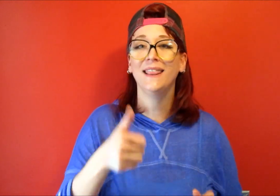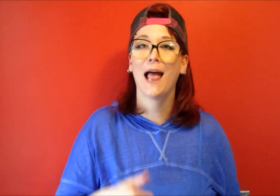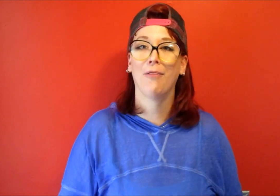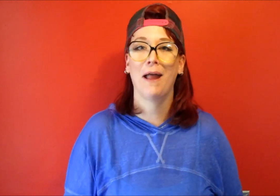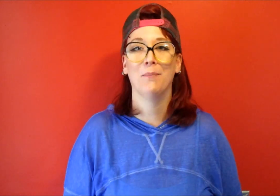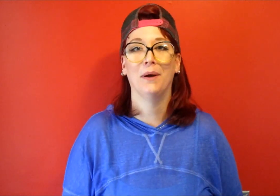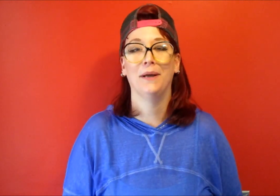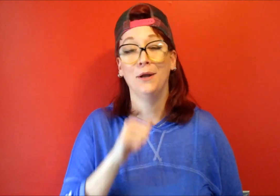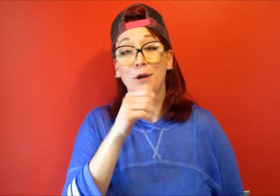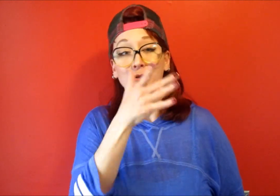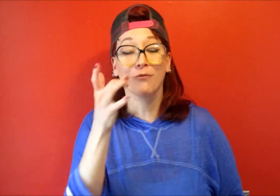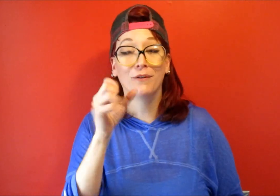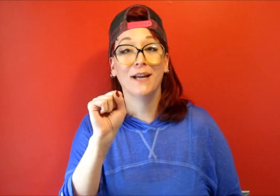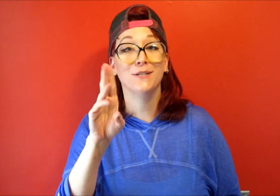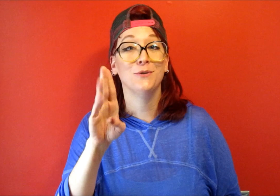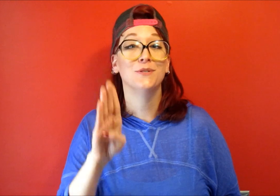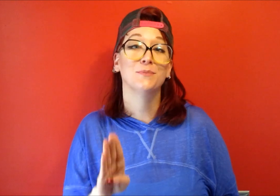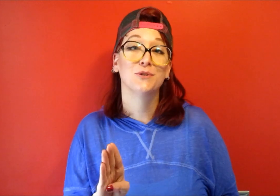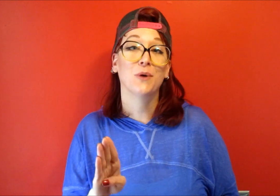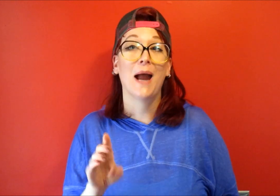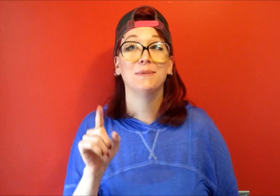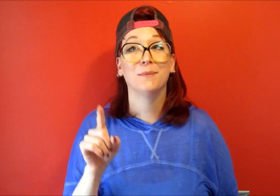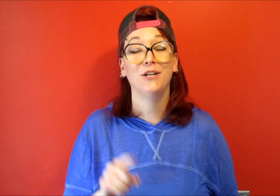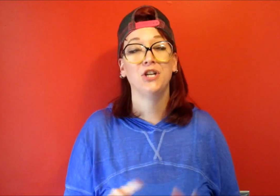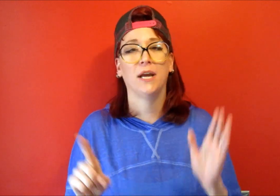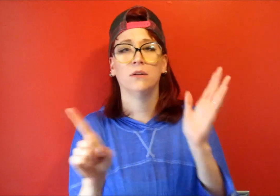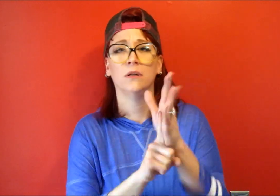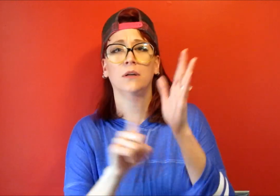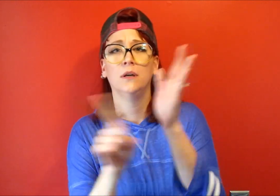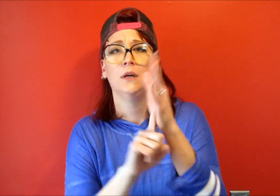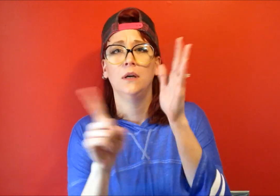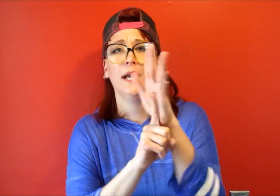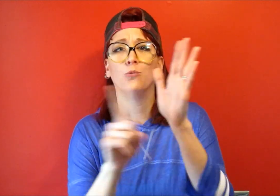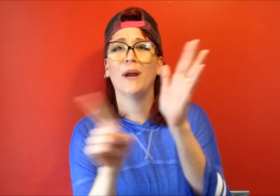that like button don't forget to subscribe to my channel and ring that